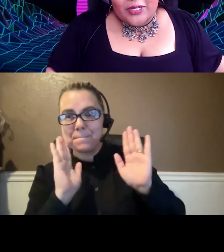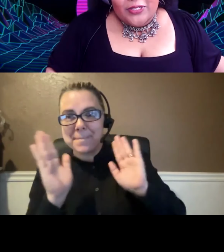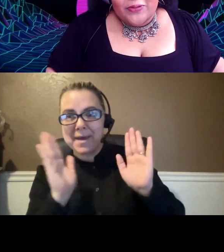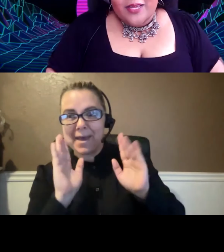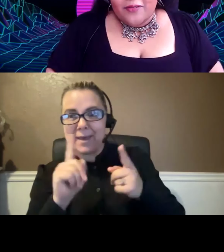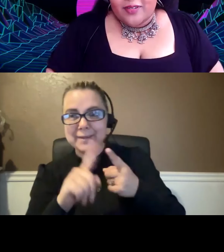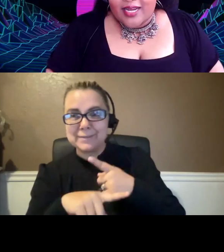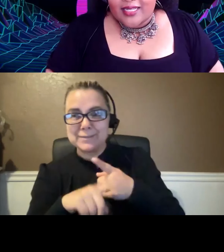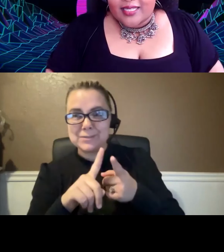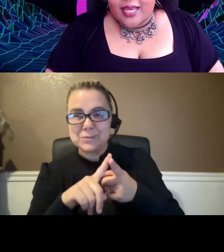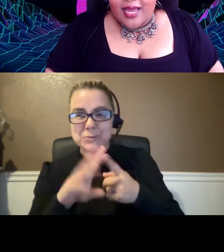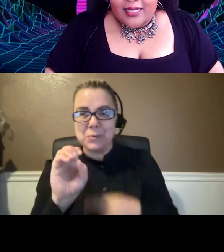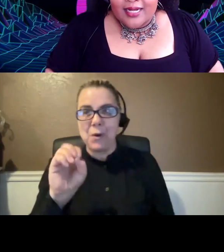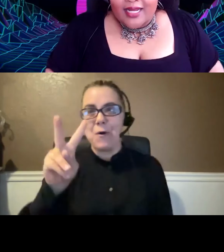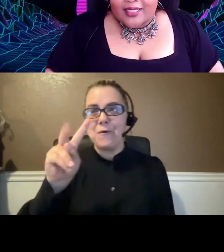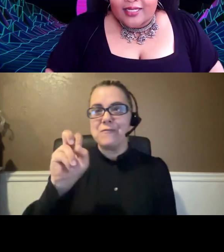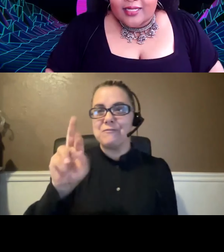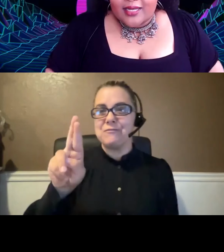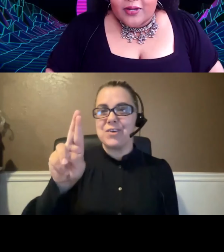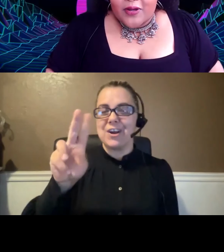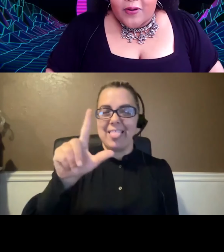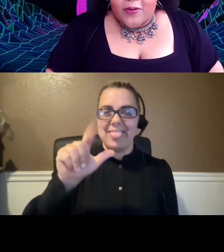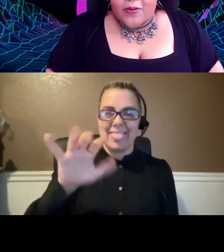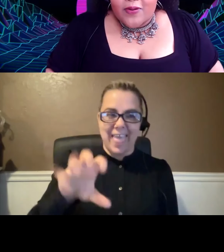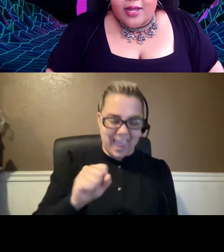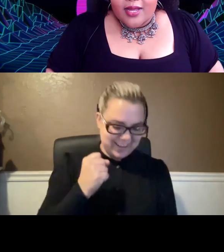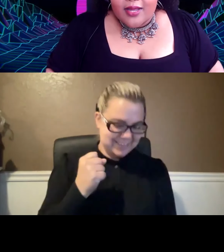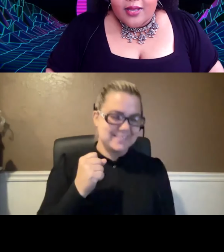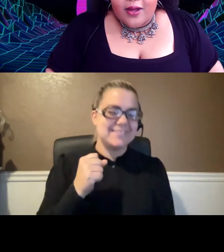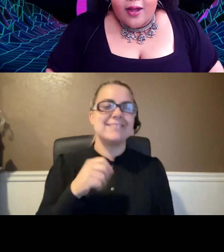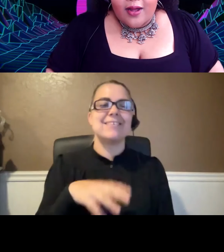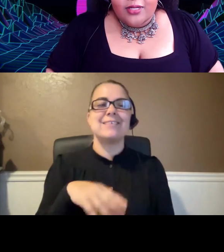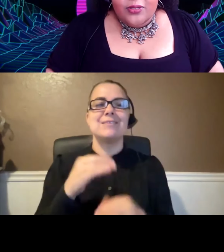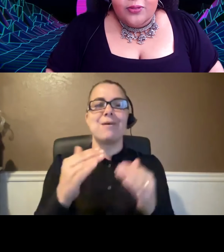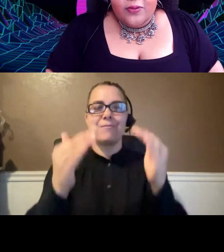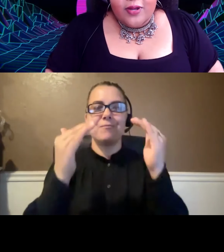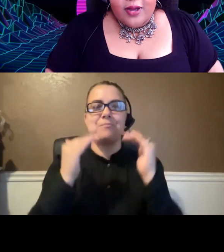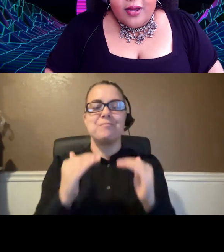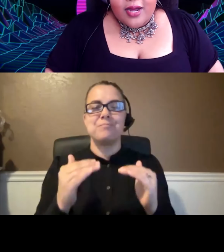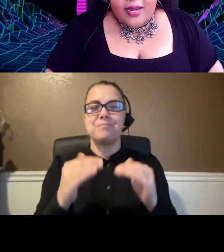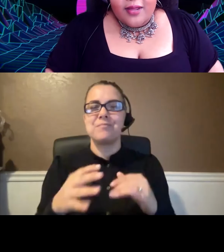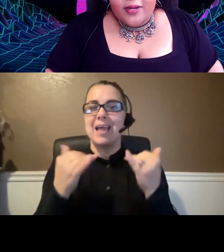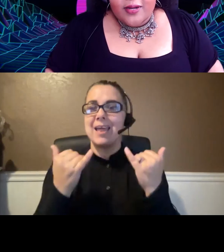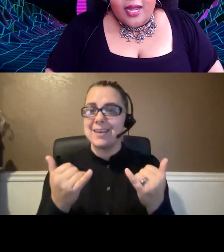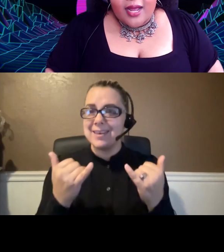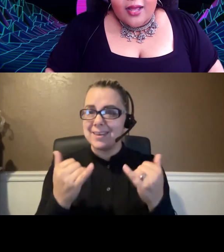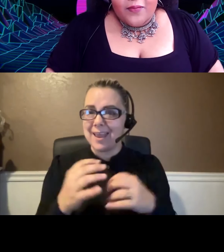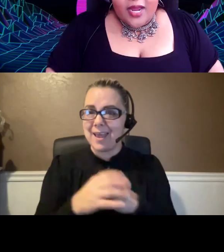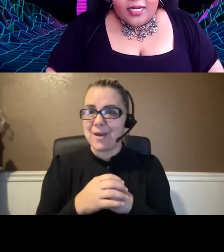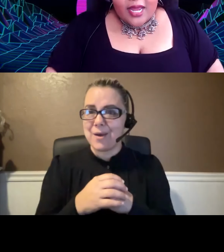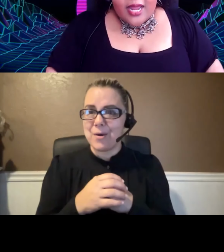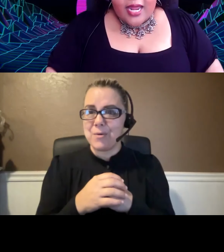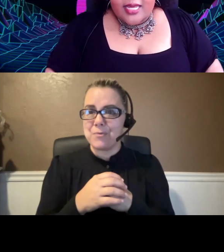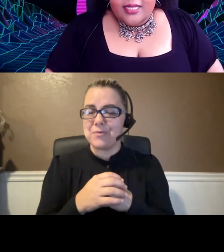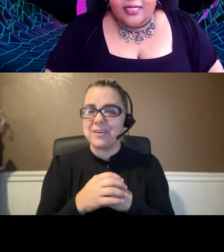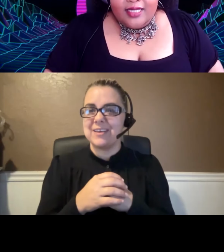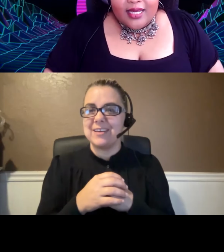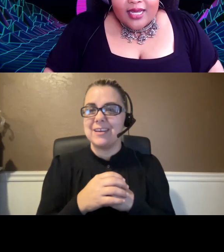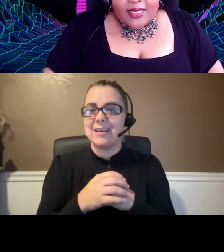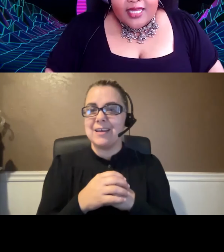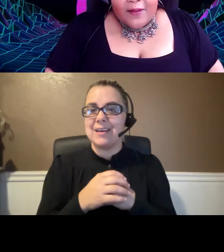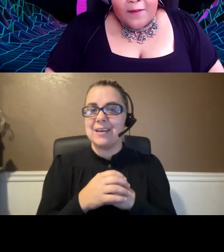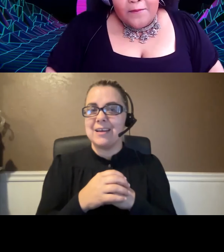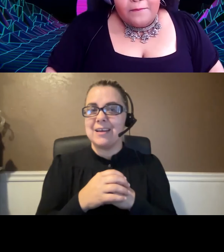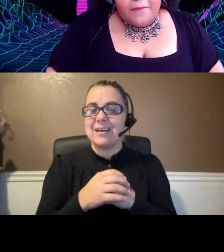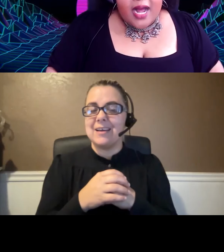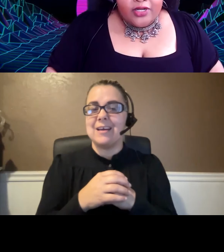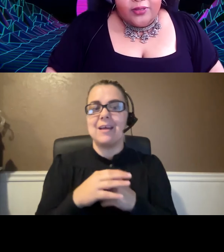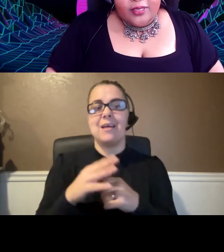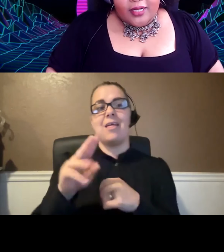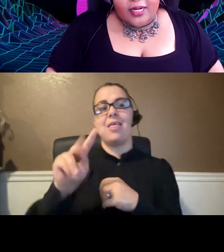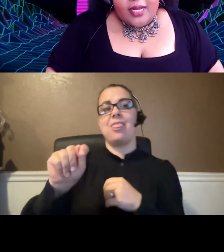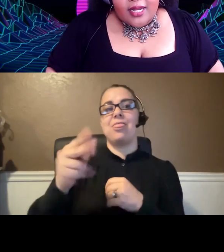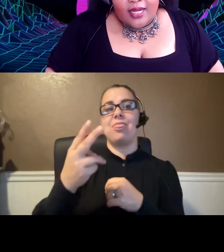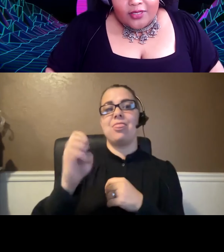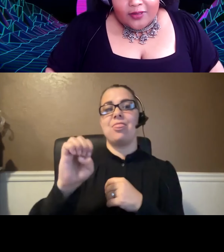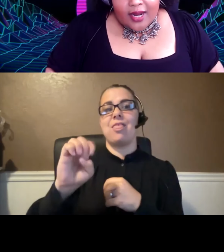to the overlays, let's go on to another idea and that is the modular Internet.